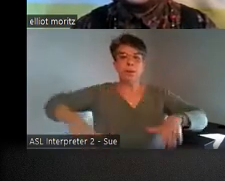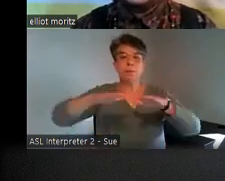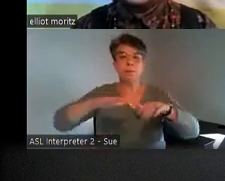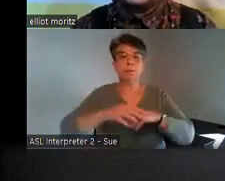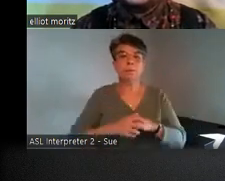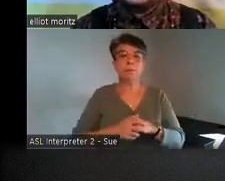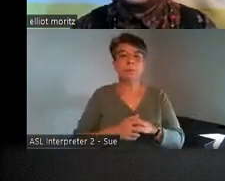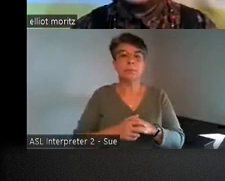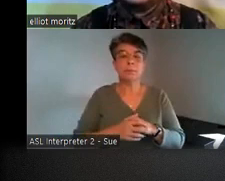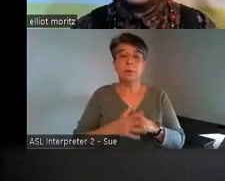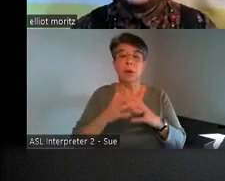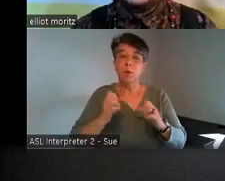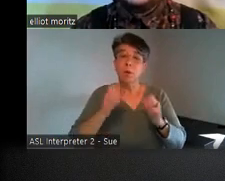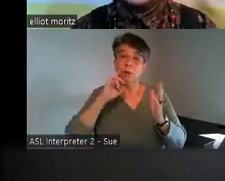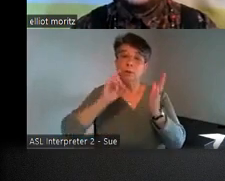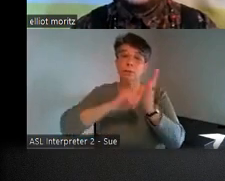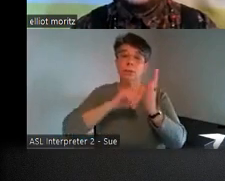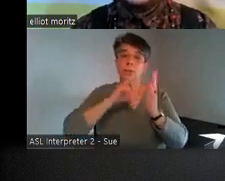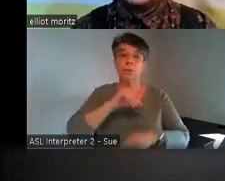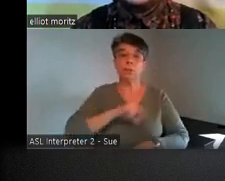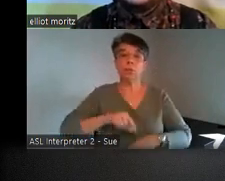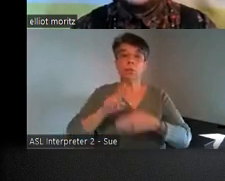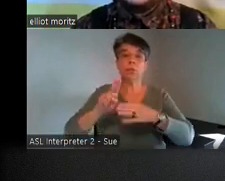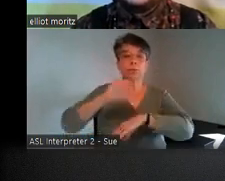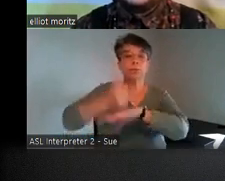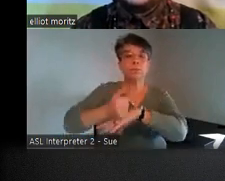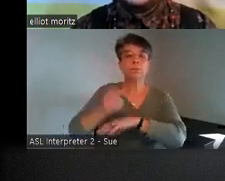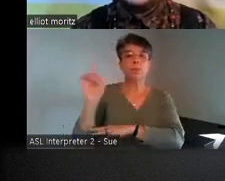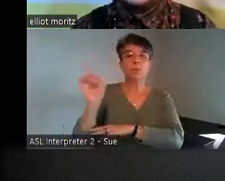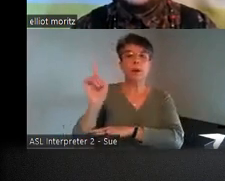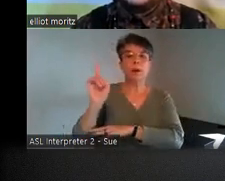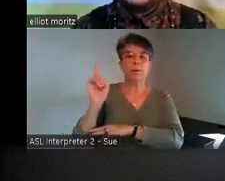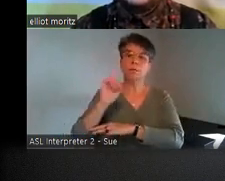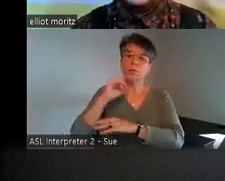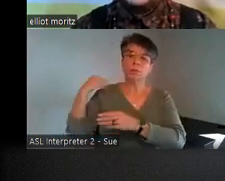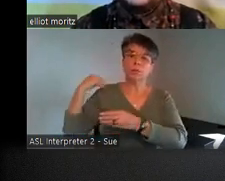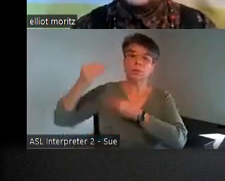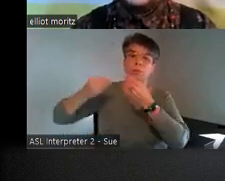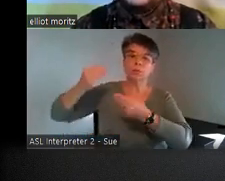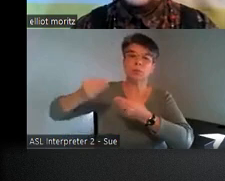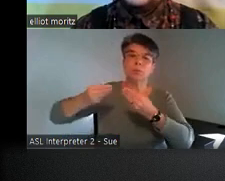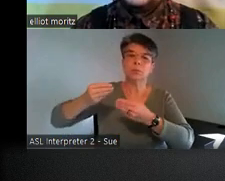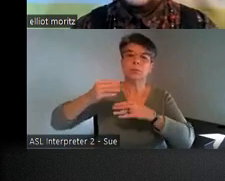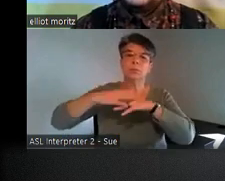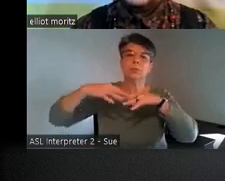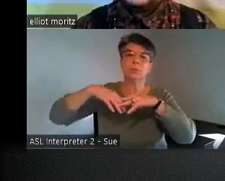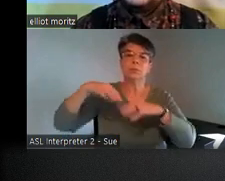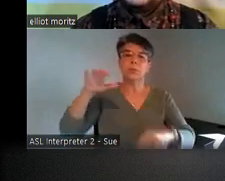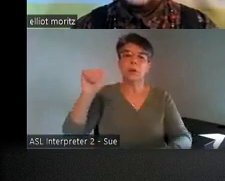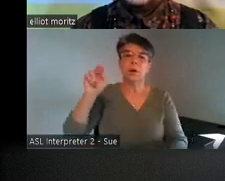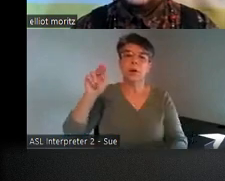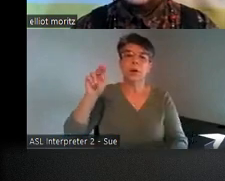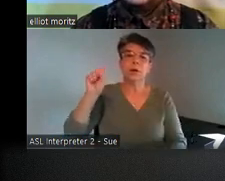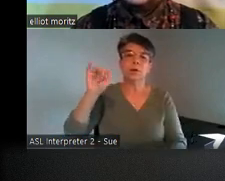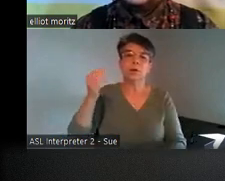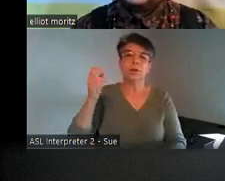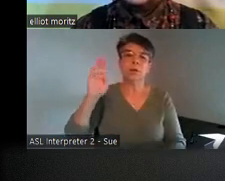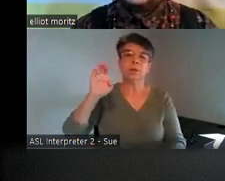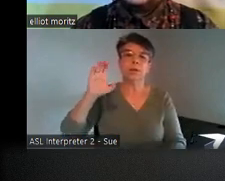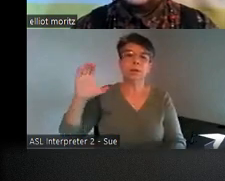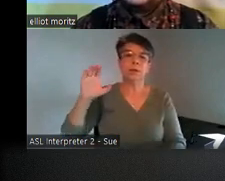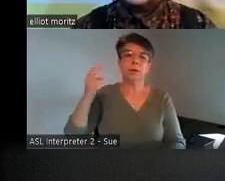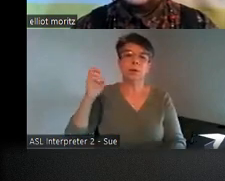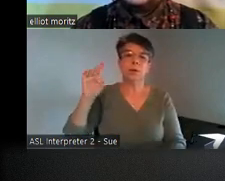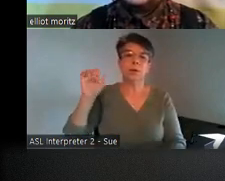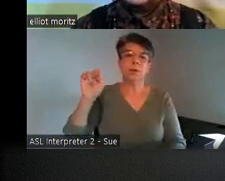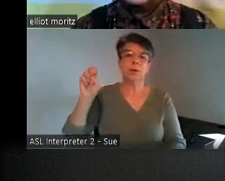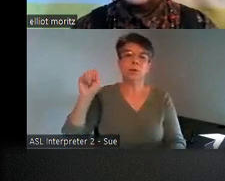that Queens is situated on traditional andab and H territory we are grateful to be able to